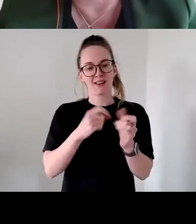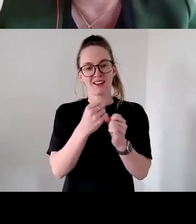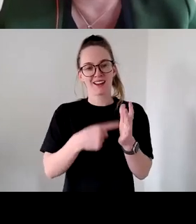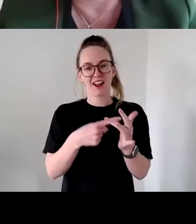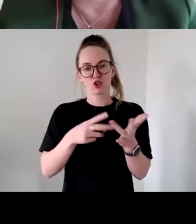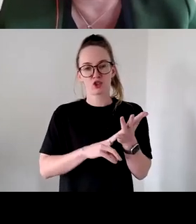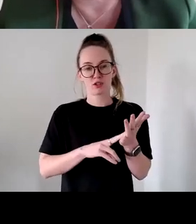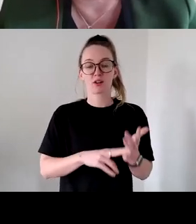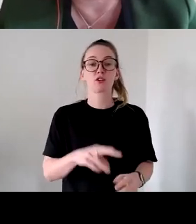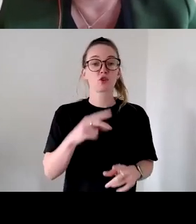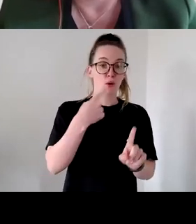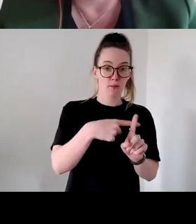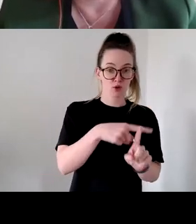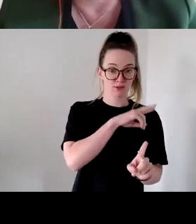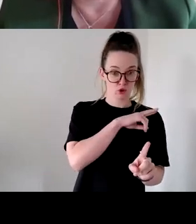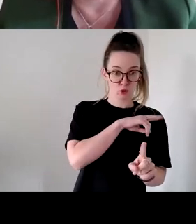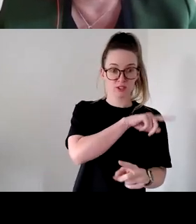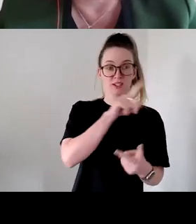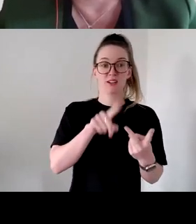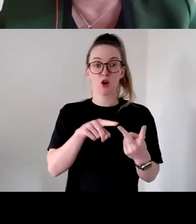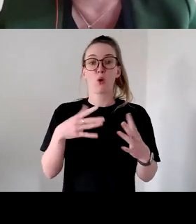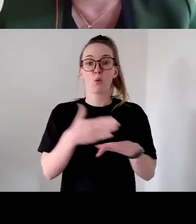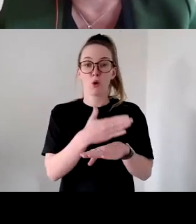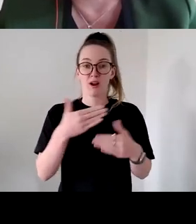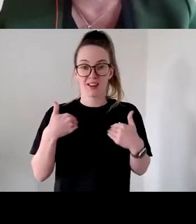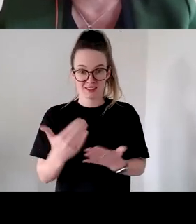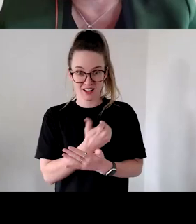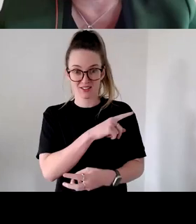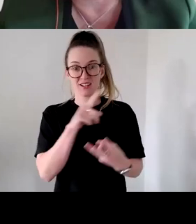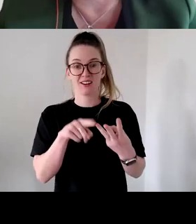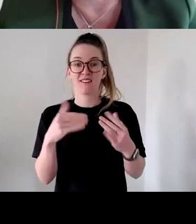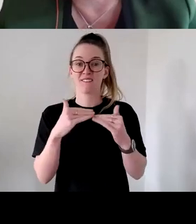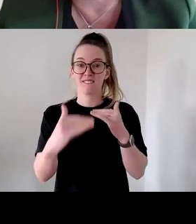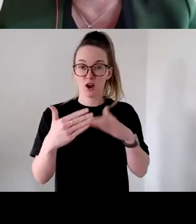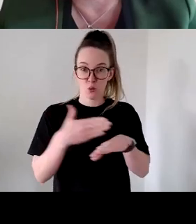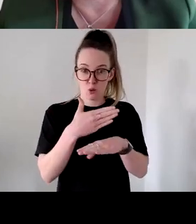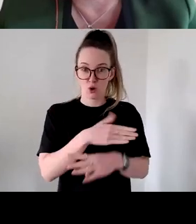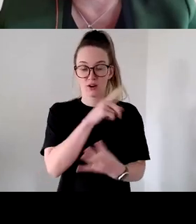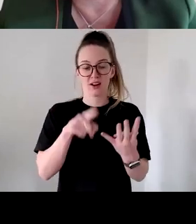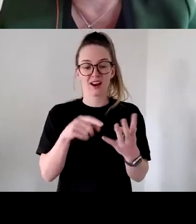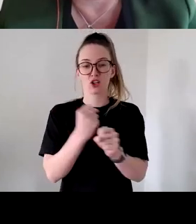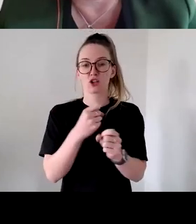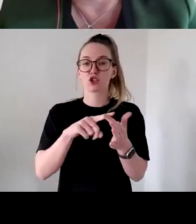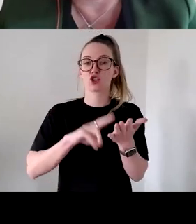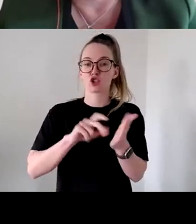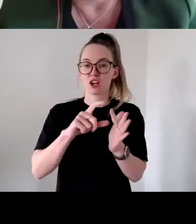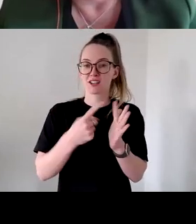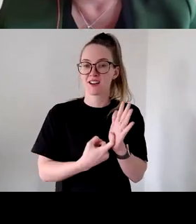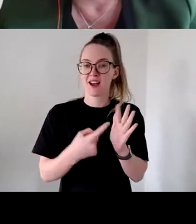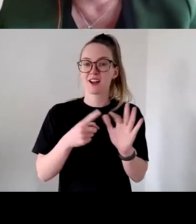under Work Health and Safety, Fair Work, and where relevant, the Workplace Gender Equality laws.